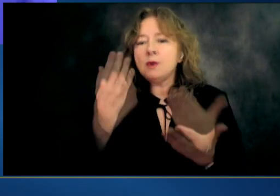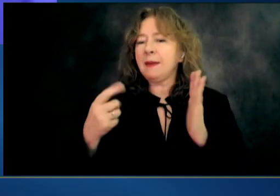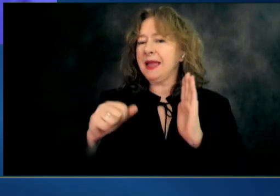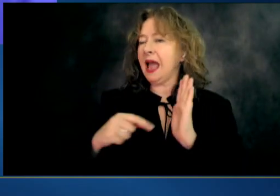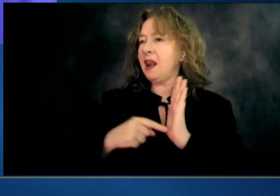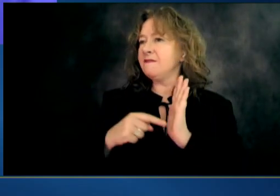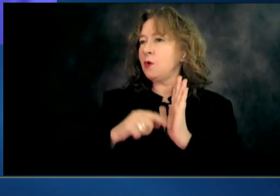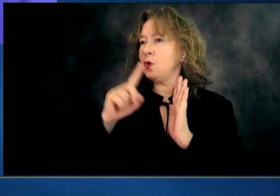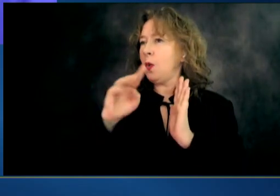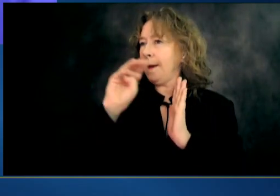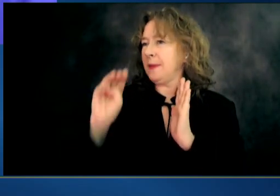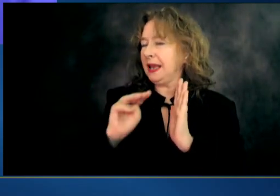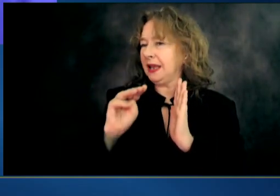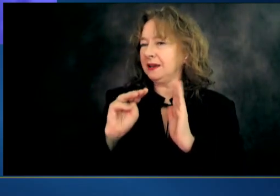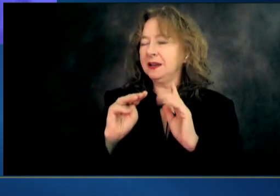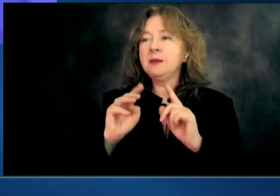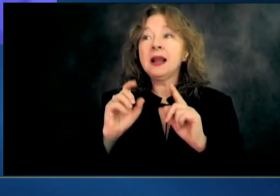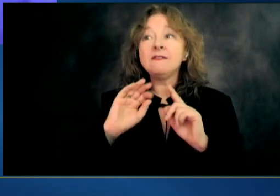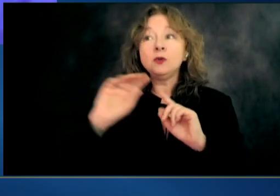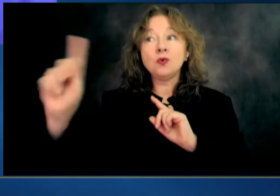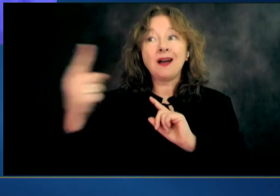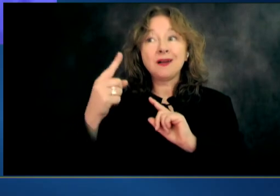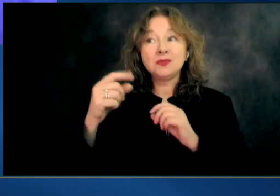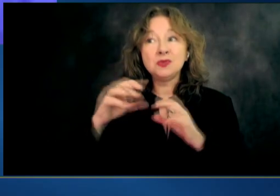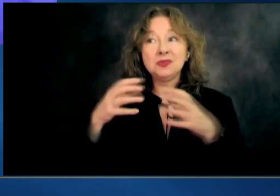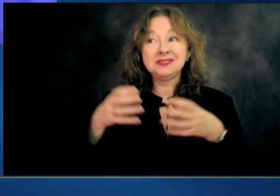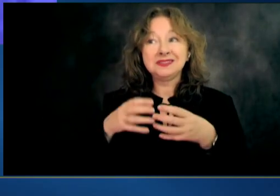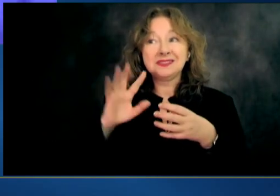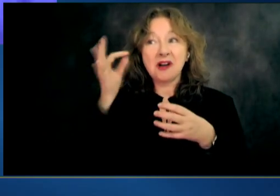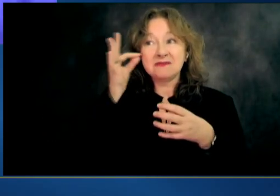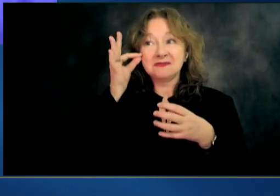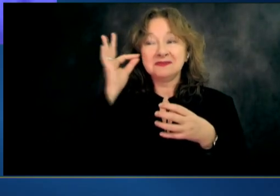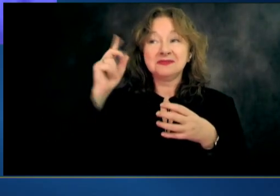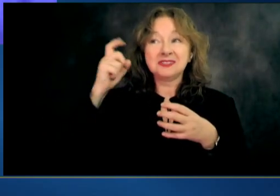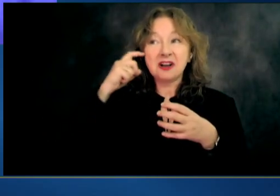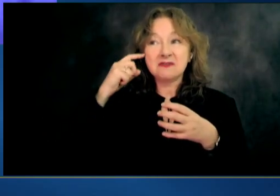But if you come to the states and the federal government and you let us buy your product for